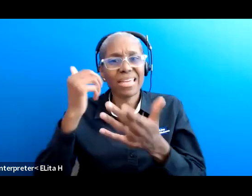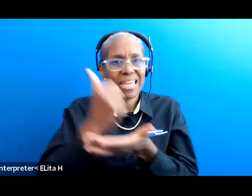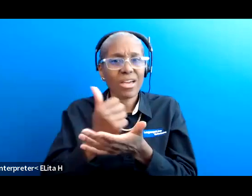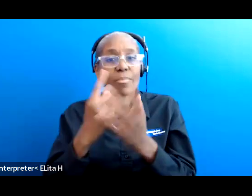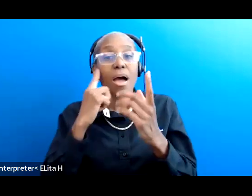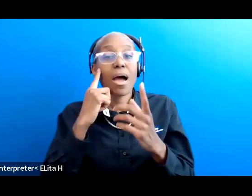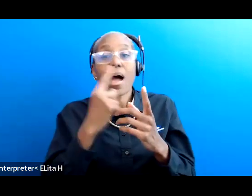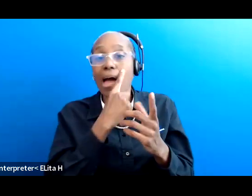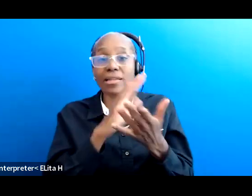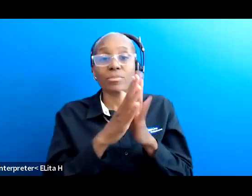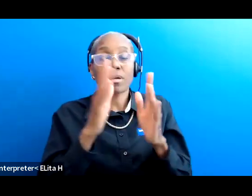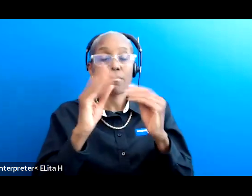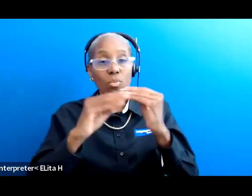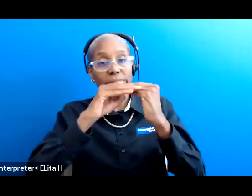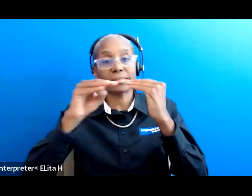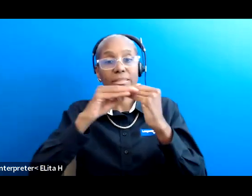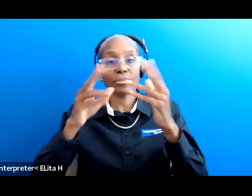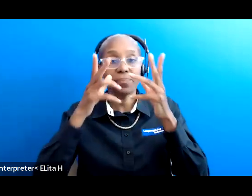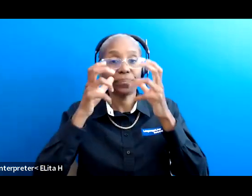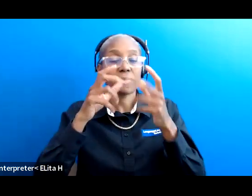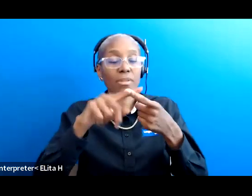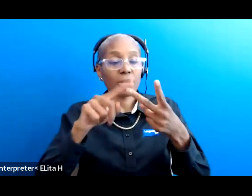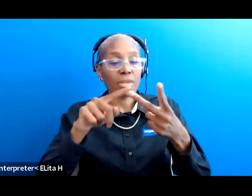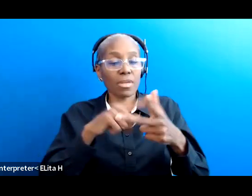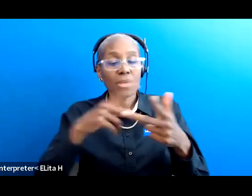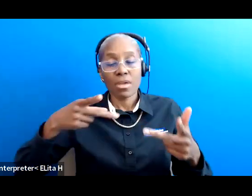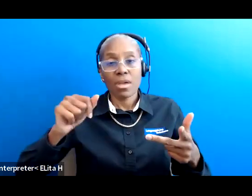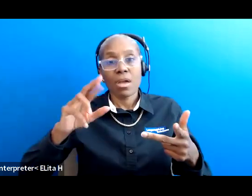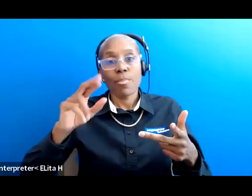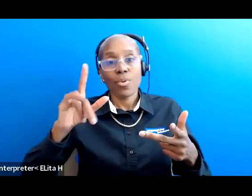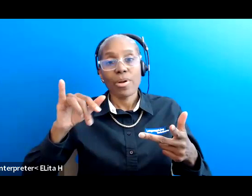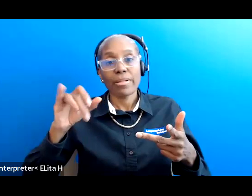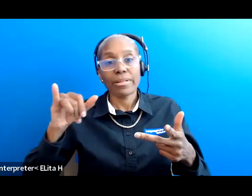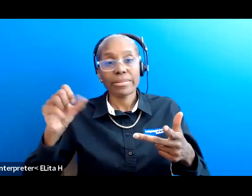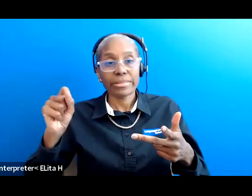Then doing the paralysis, keeping the exercise going, keeping the movement